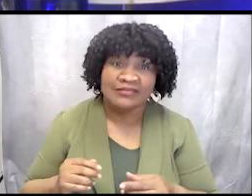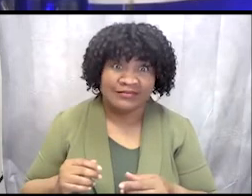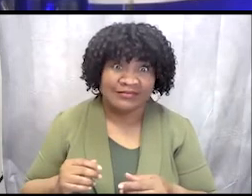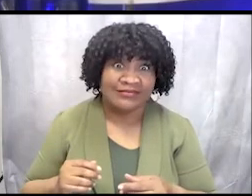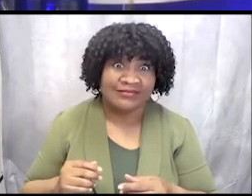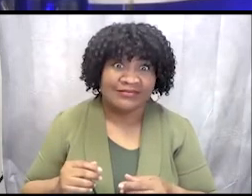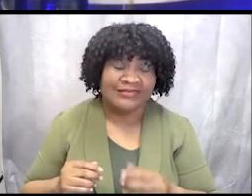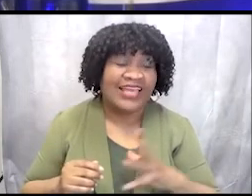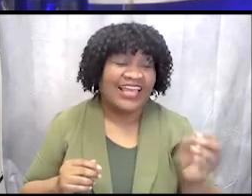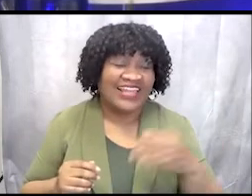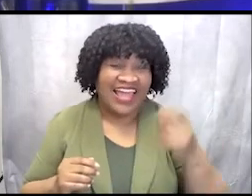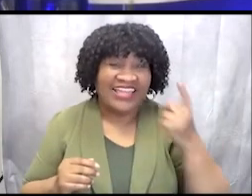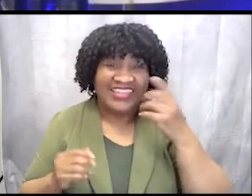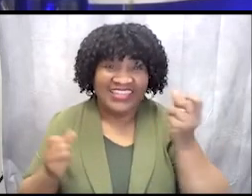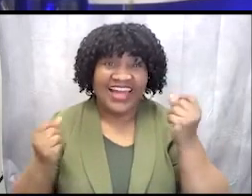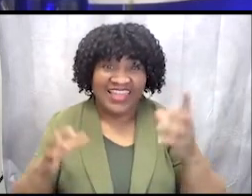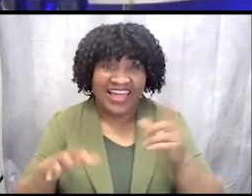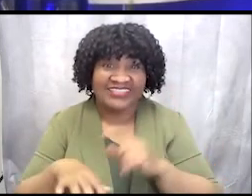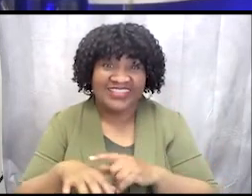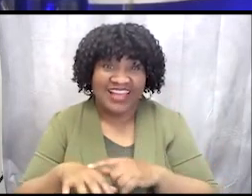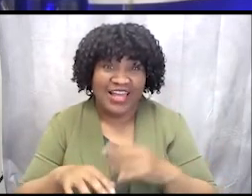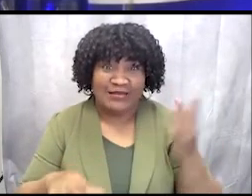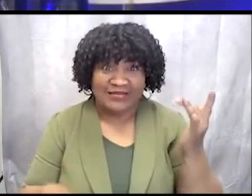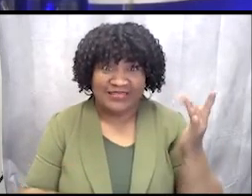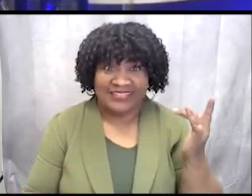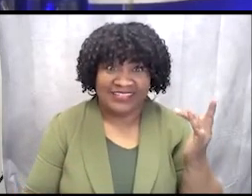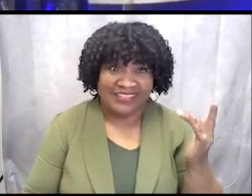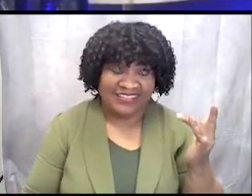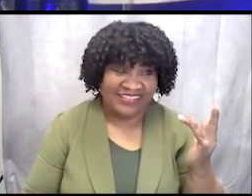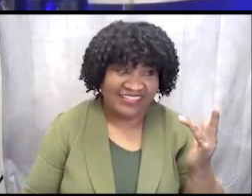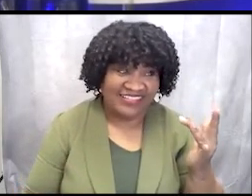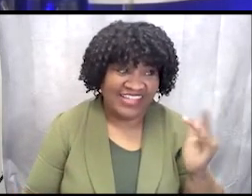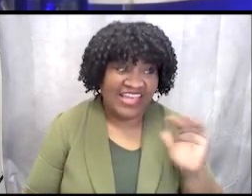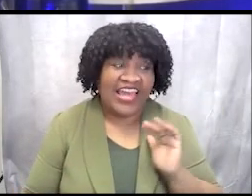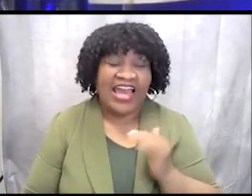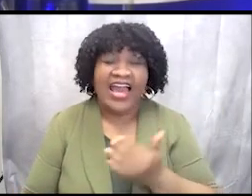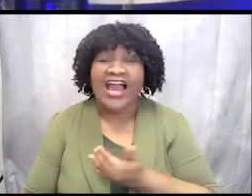And I think a lot of that comes from our inability